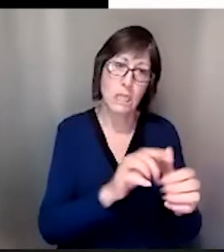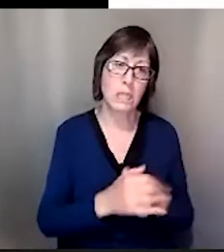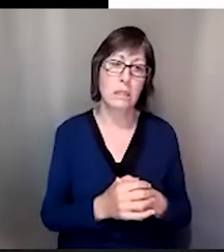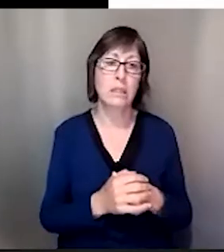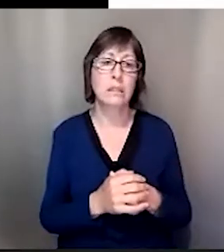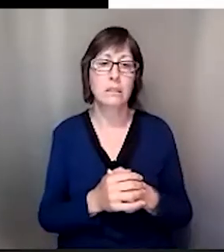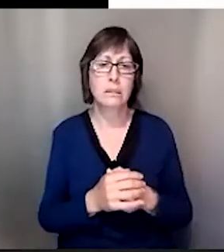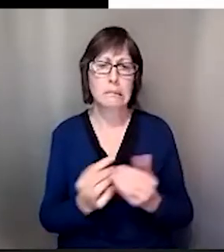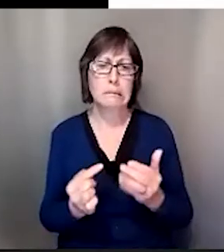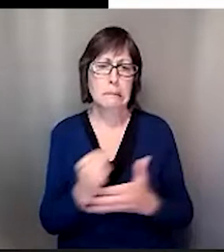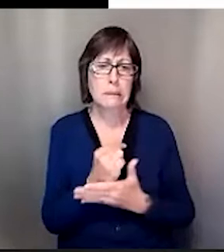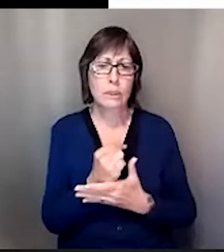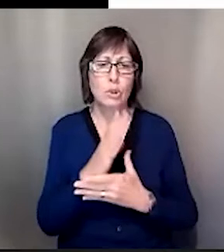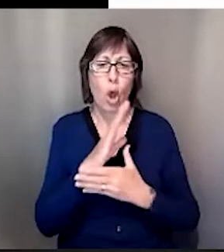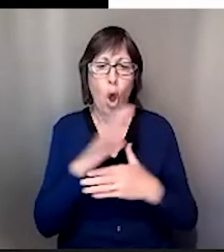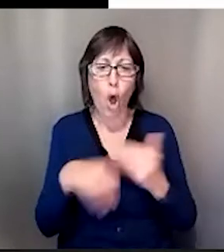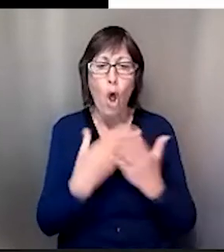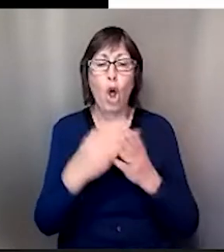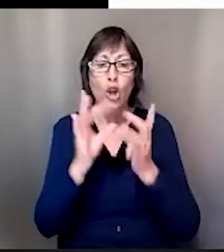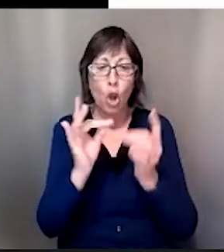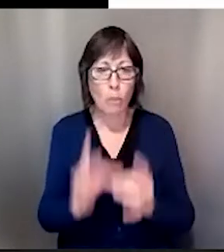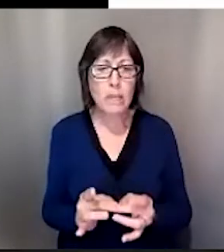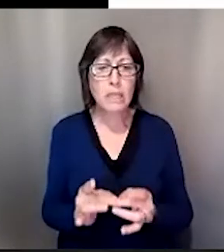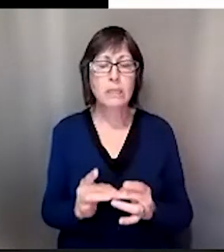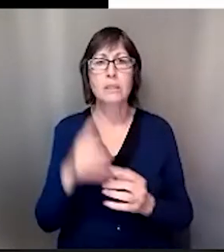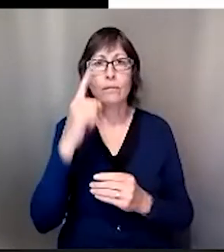comments on colour samples and printing proofs for quality control purposes. Develop and